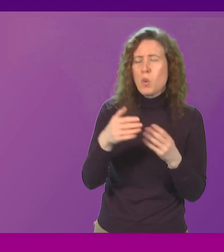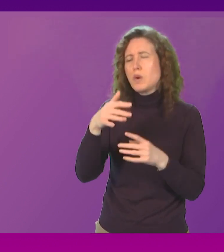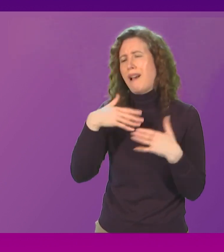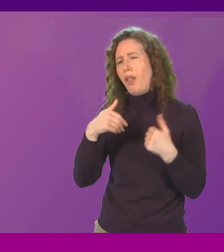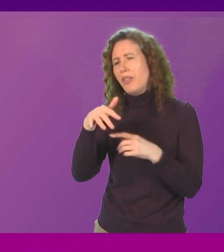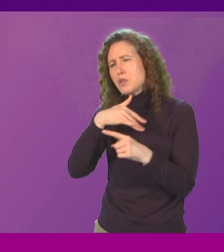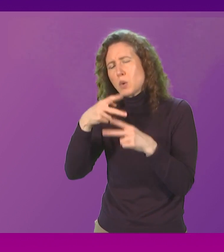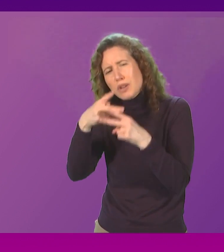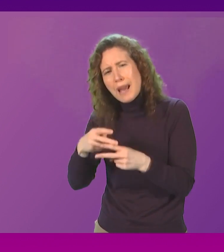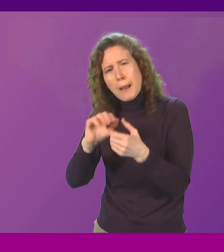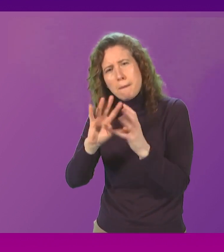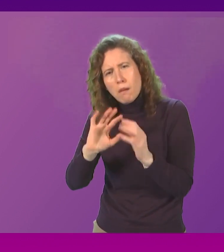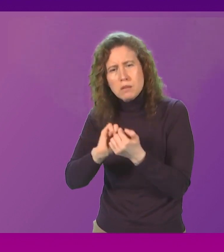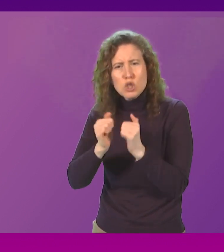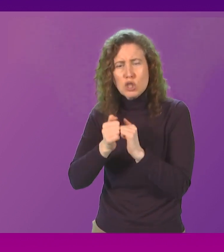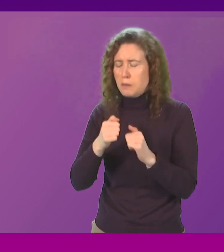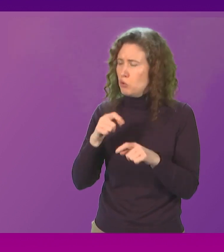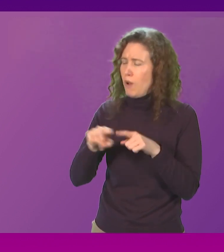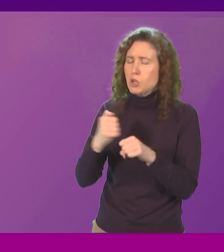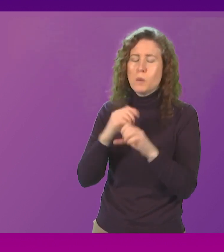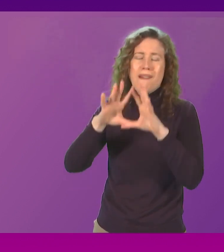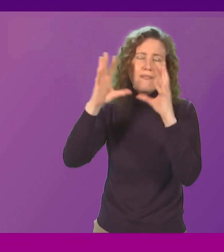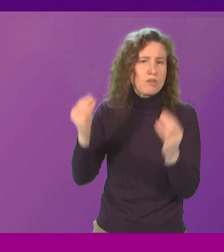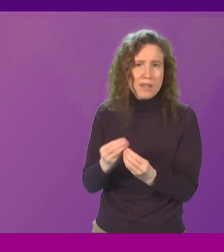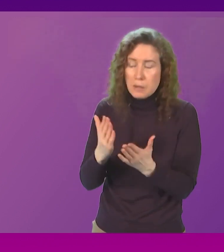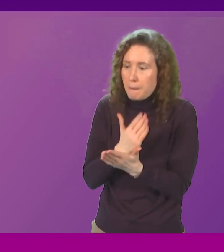to ensure that we are doing everything possible to support people out of acute settings and